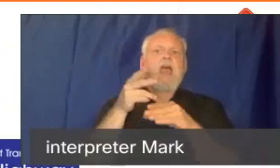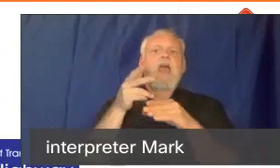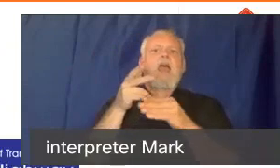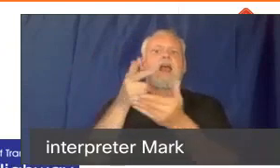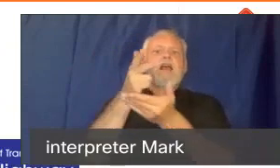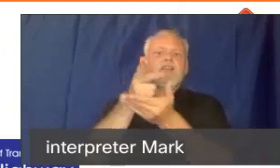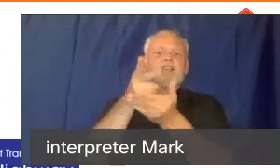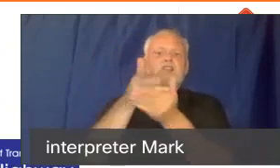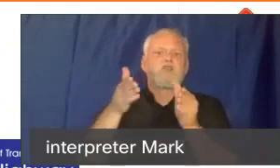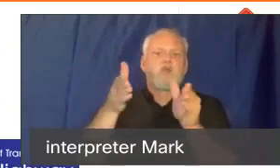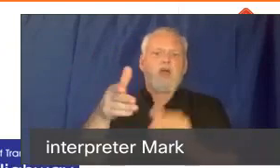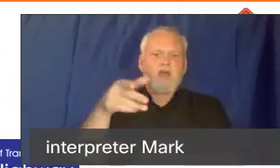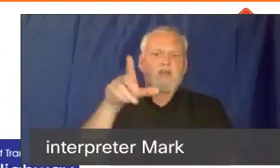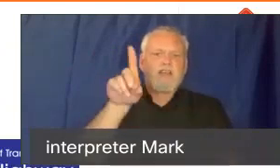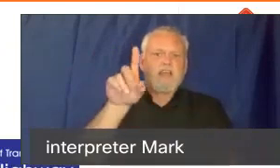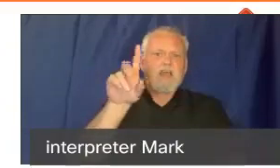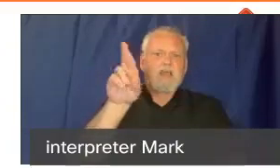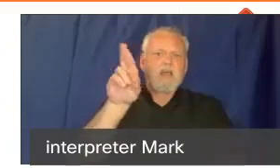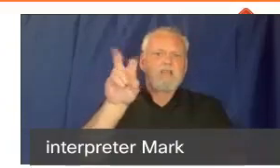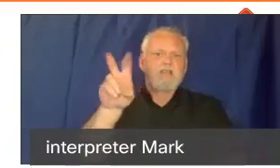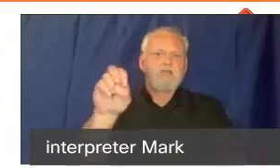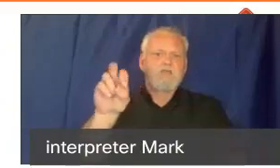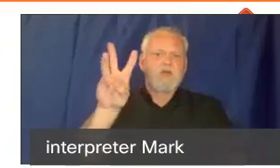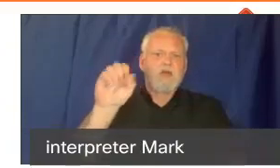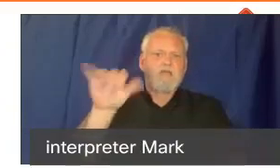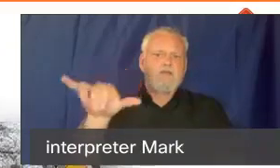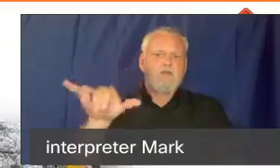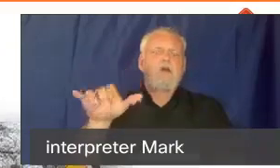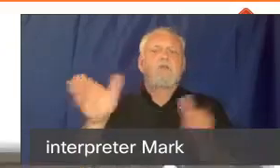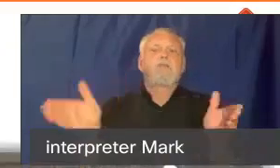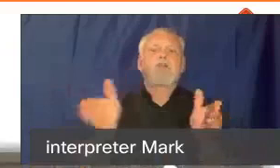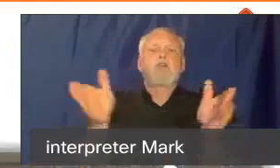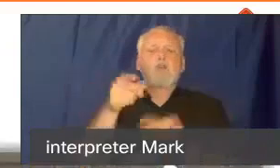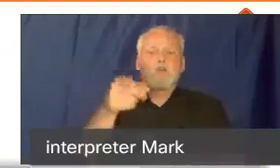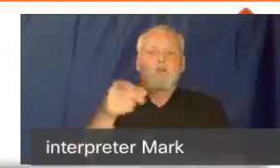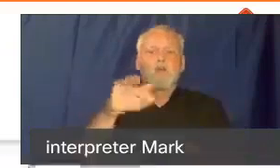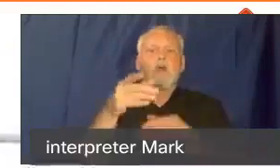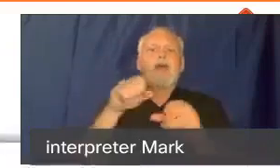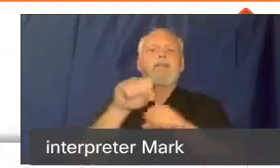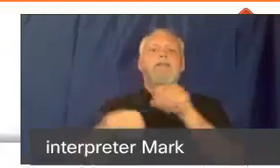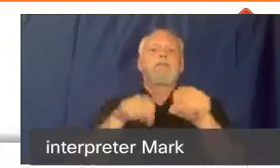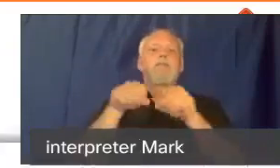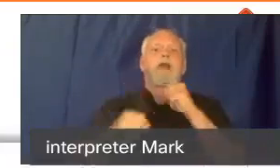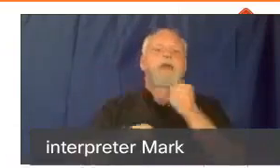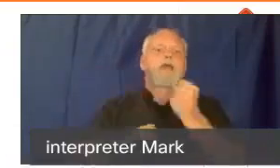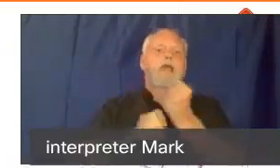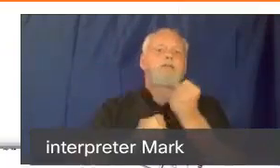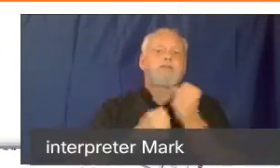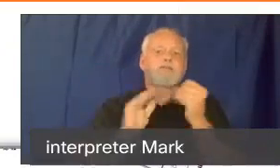I want to encourage you and some, the advocacy community to think about.